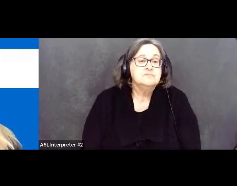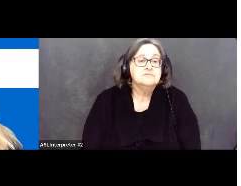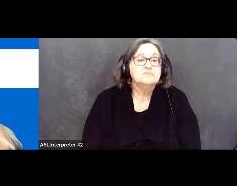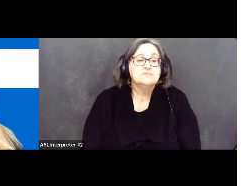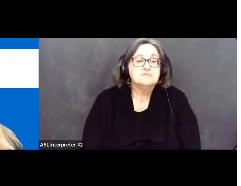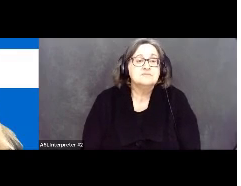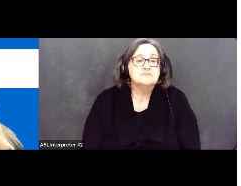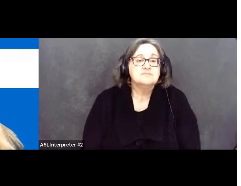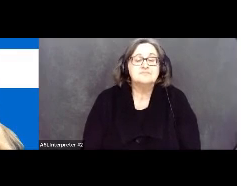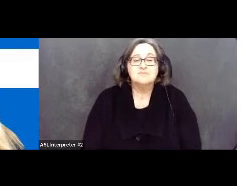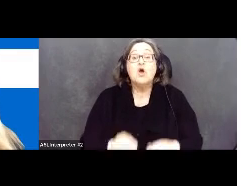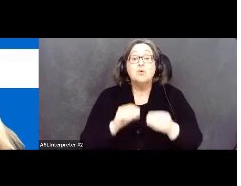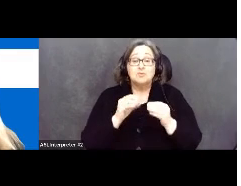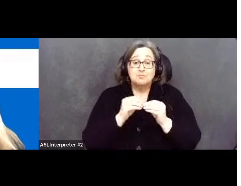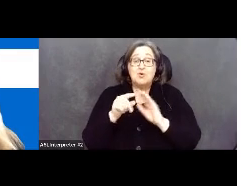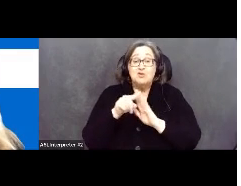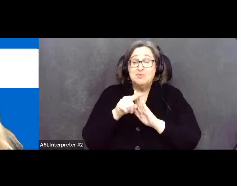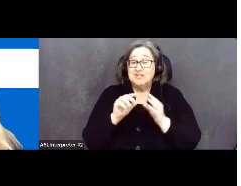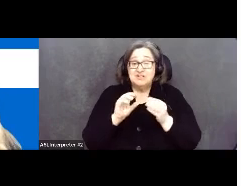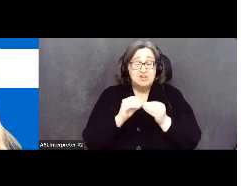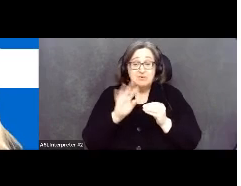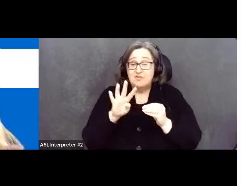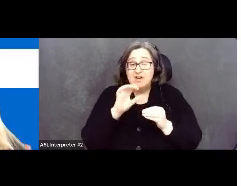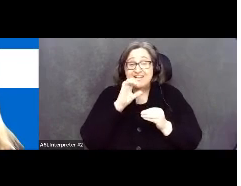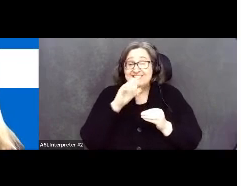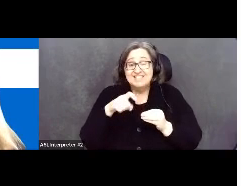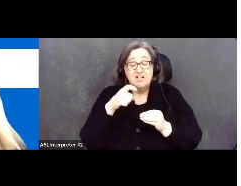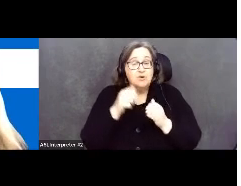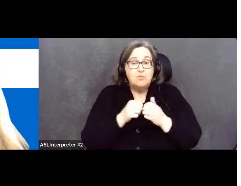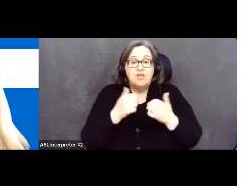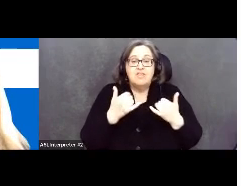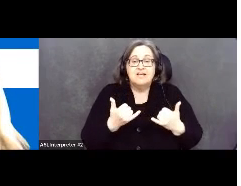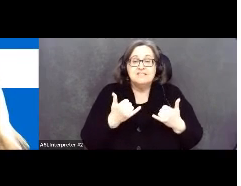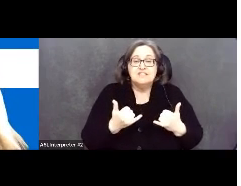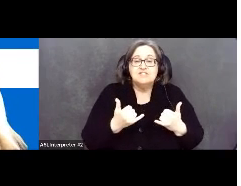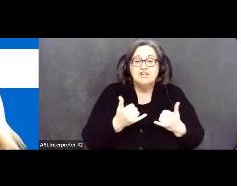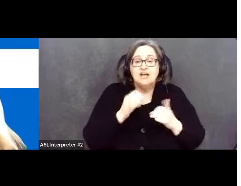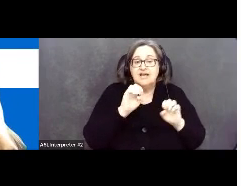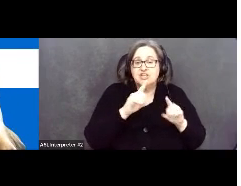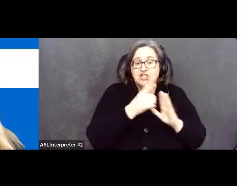Number four, it may not be necessary in light of the already existing educational laws that require